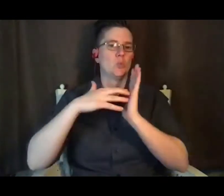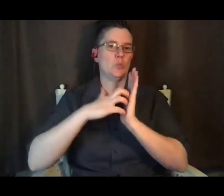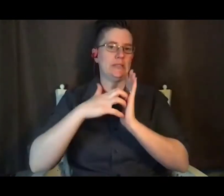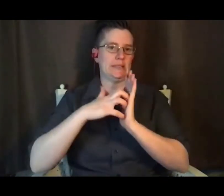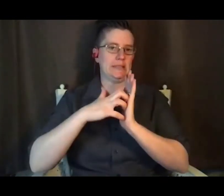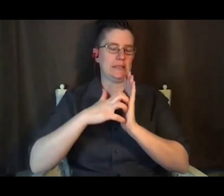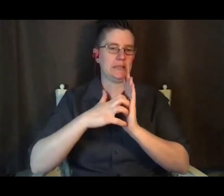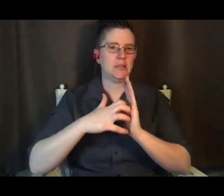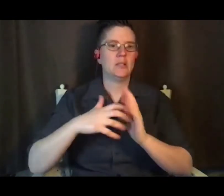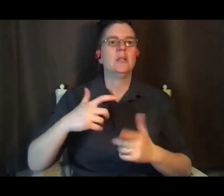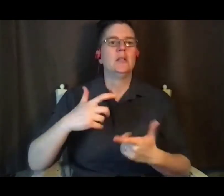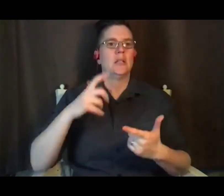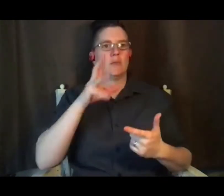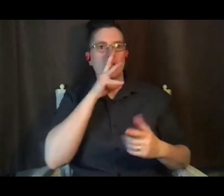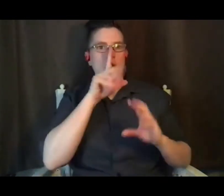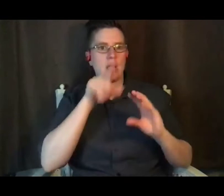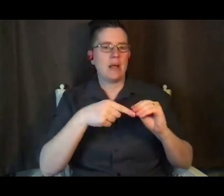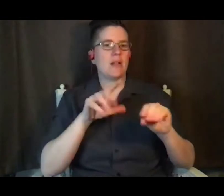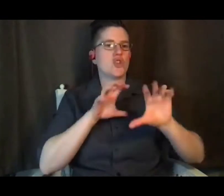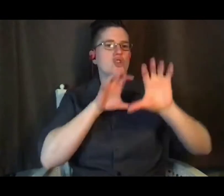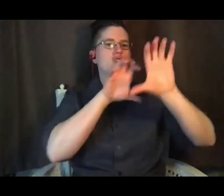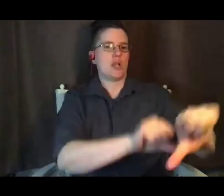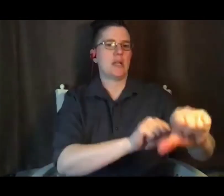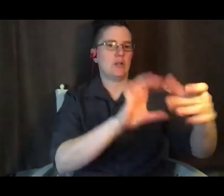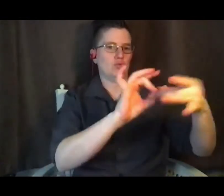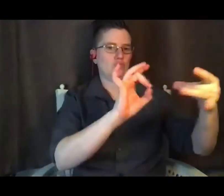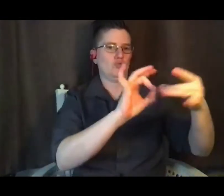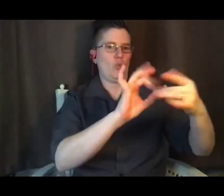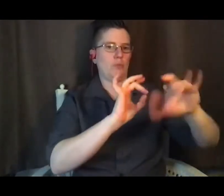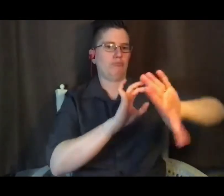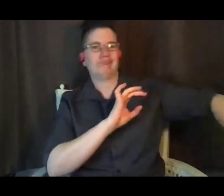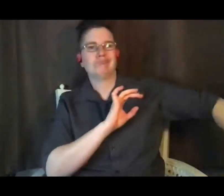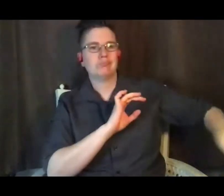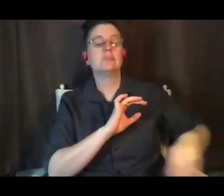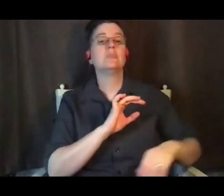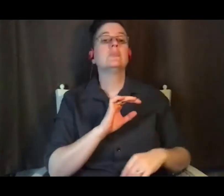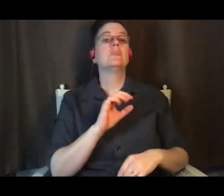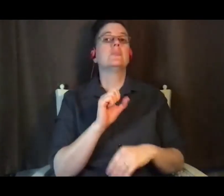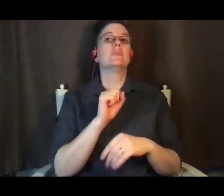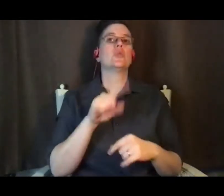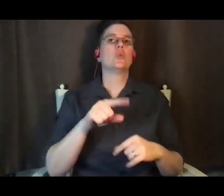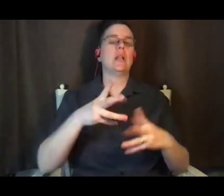that talking about disability is somehow accepting other people's definition of our lives when